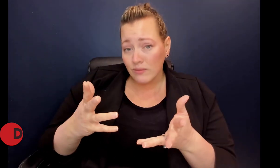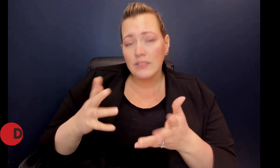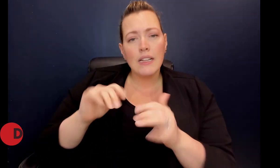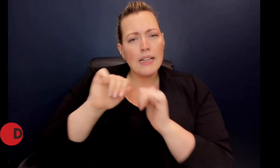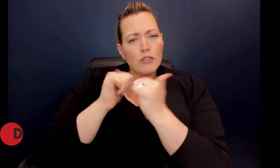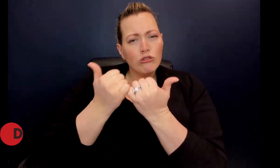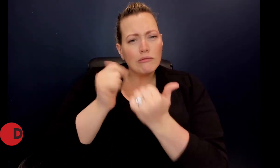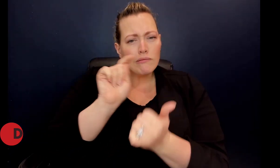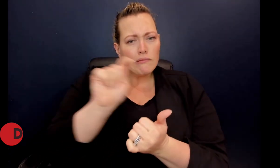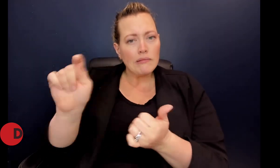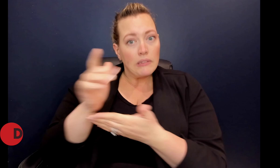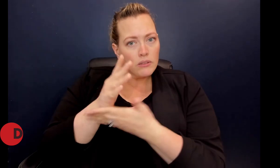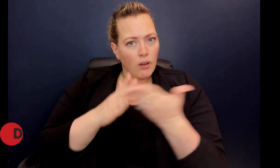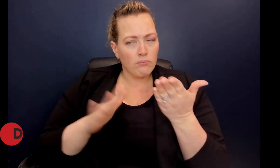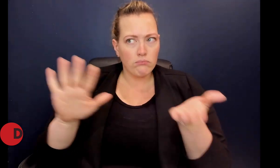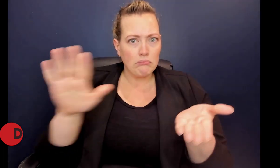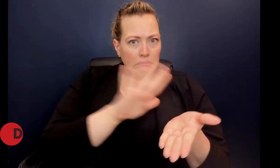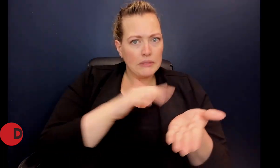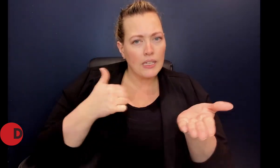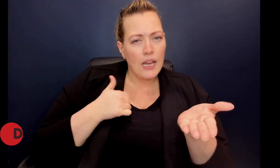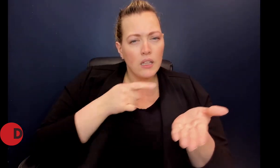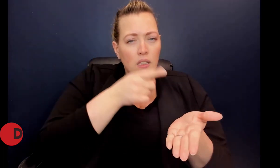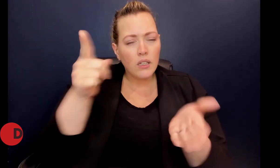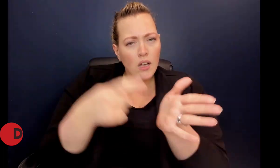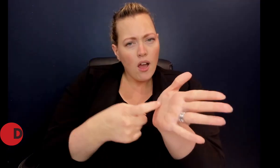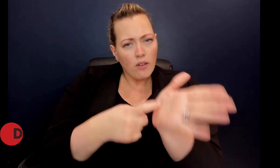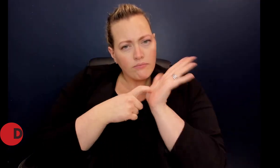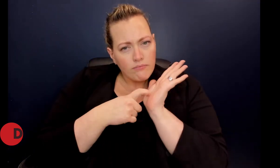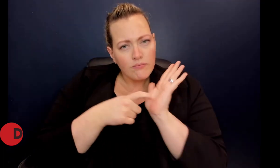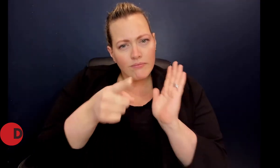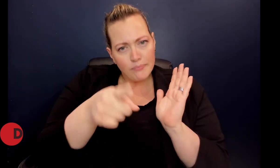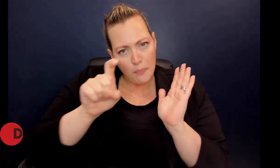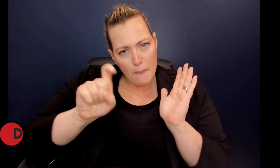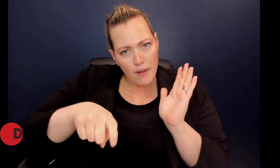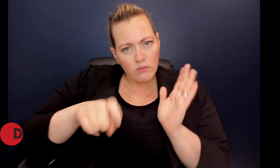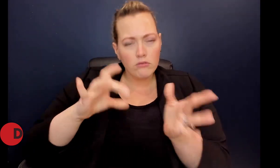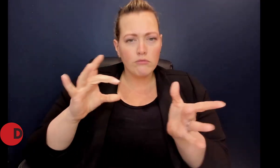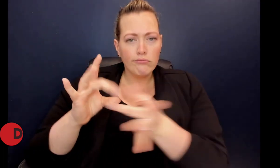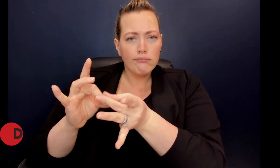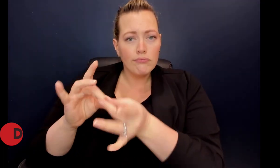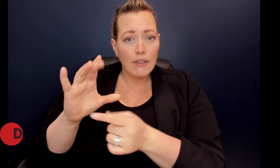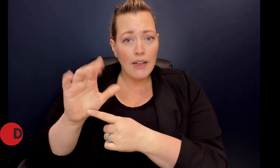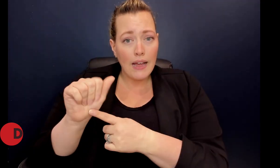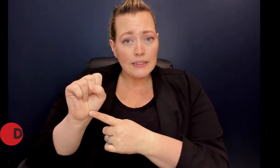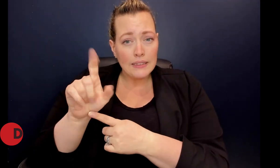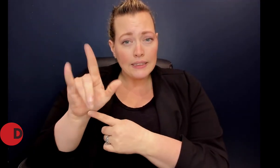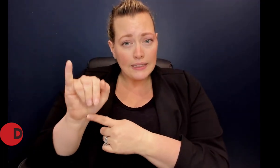some agencies across Canada mandate membership. If they see you